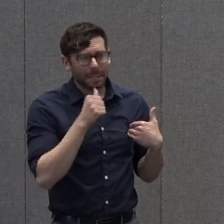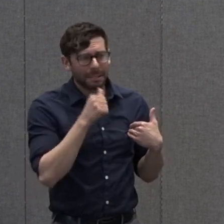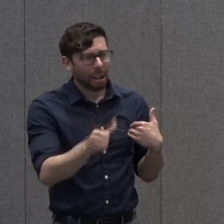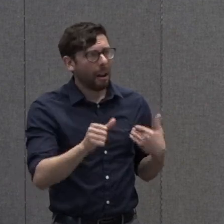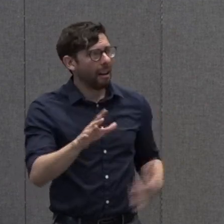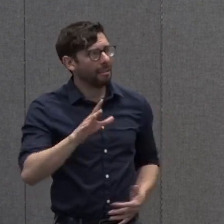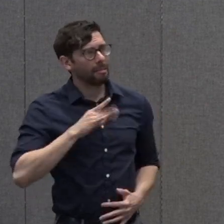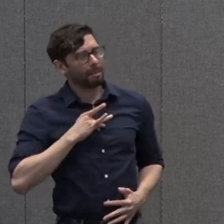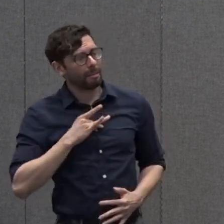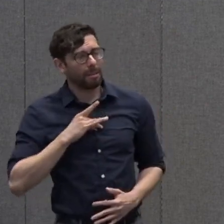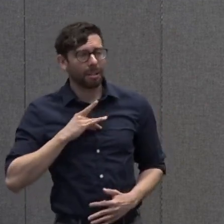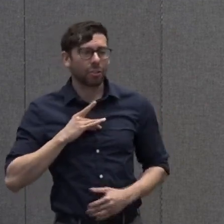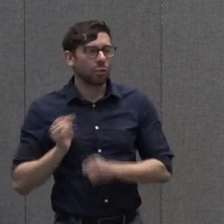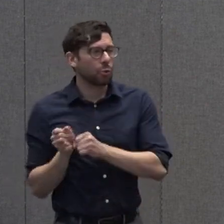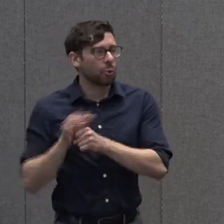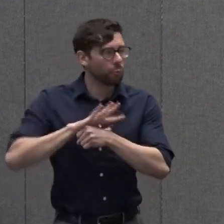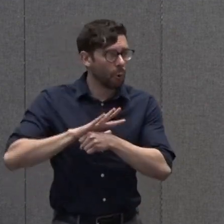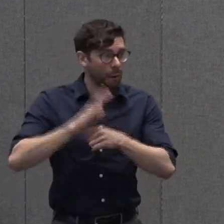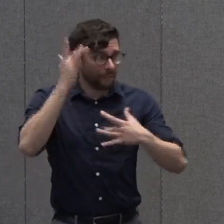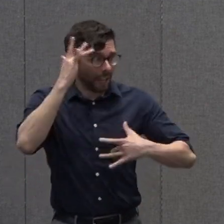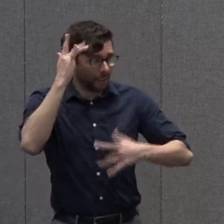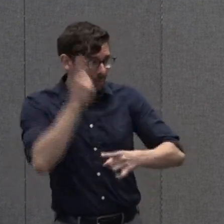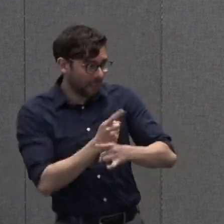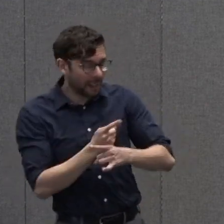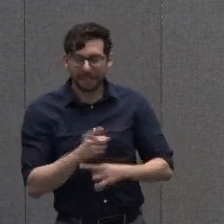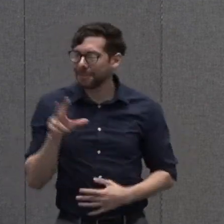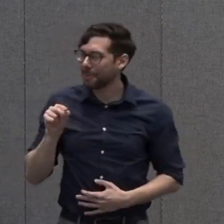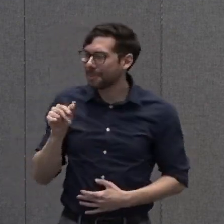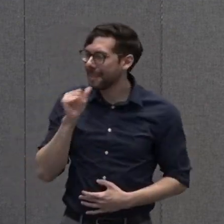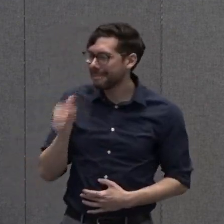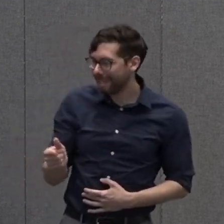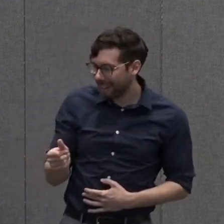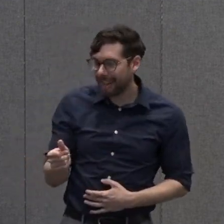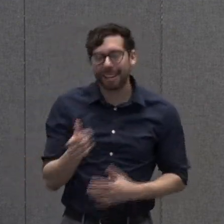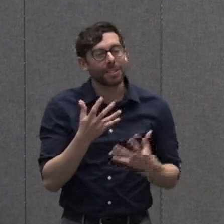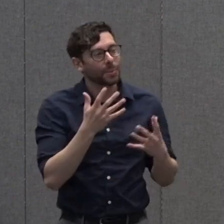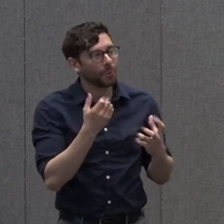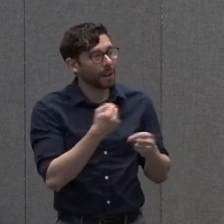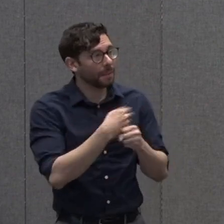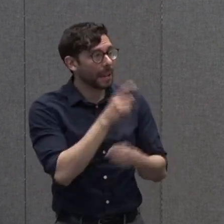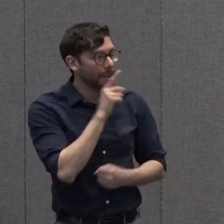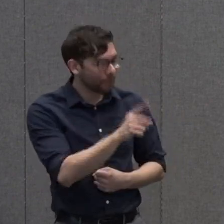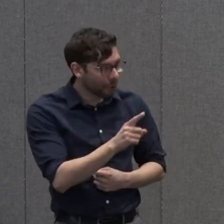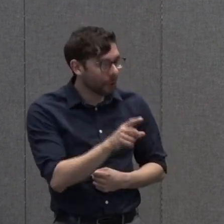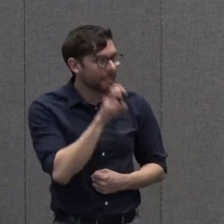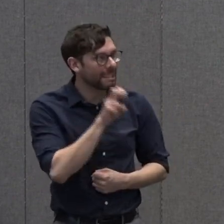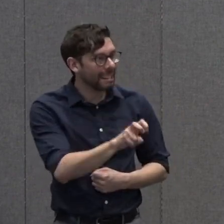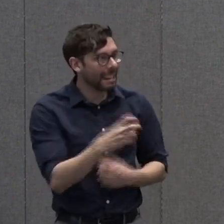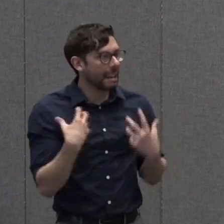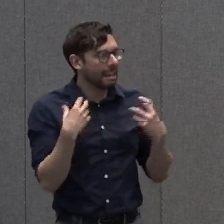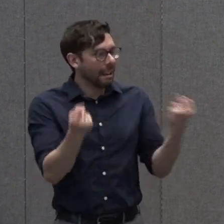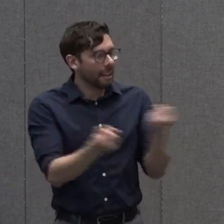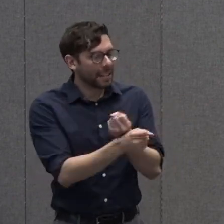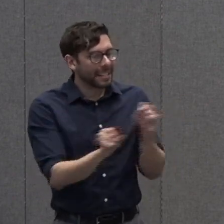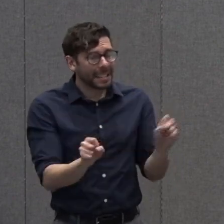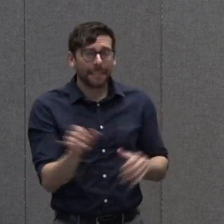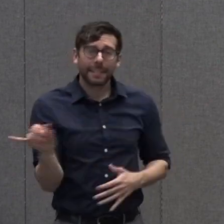They won't. - They will not. So, we wanna make sure that they're healthy and safe, just like everybody wants you to be healthy and safe.